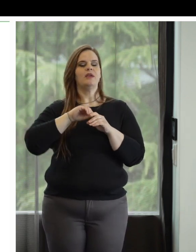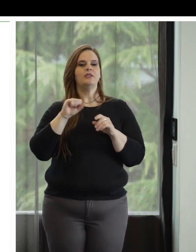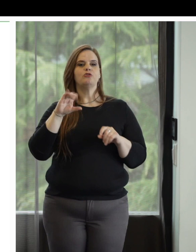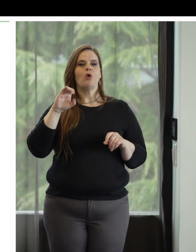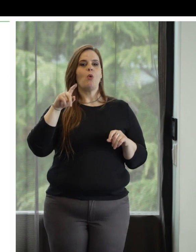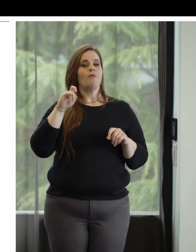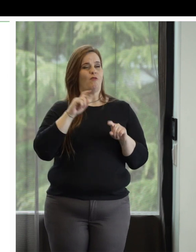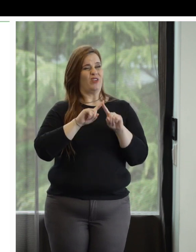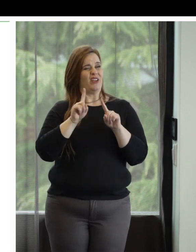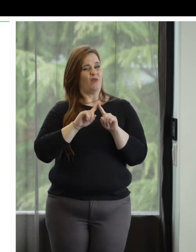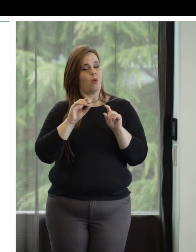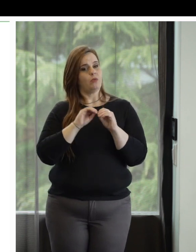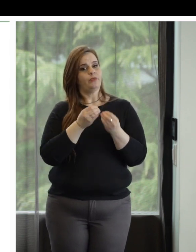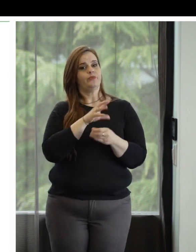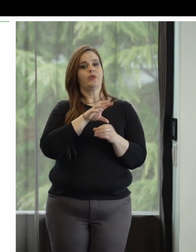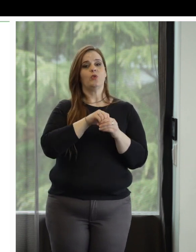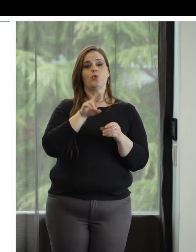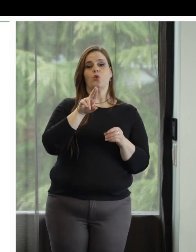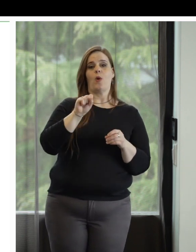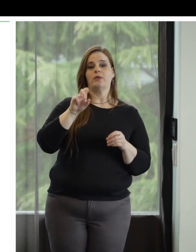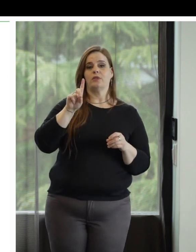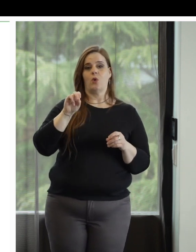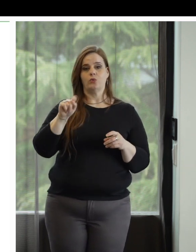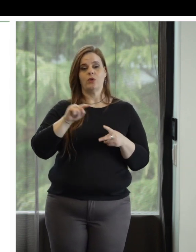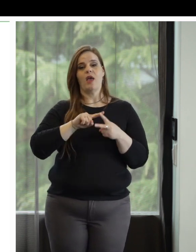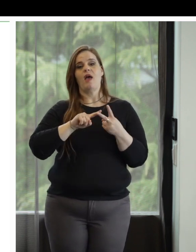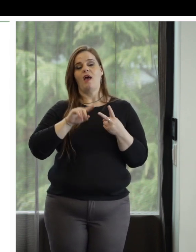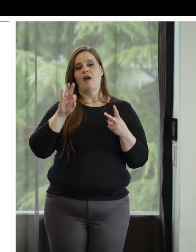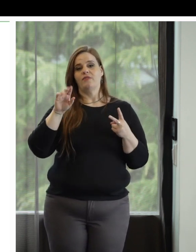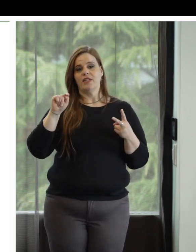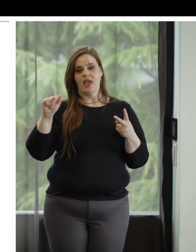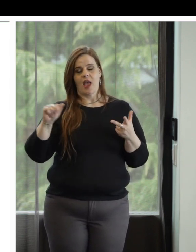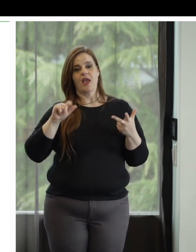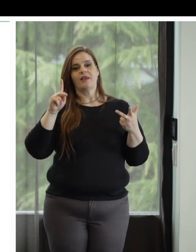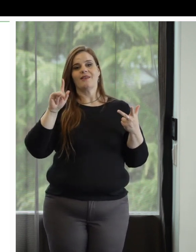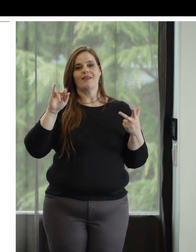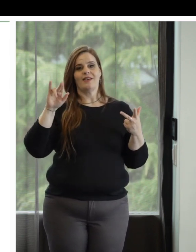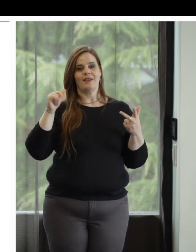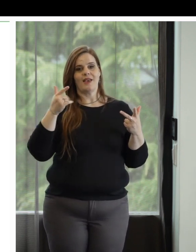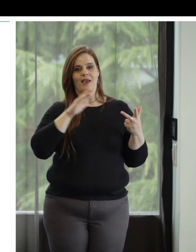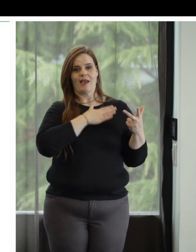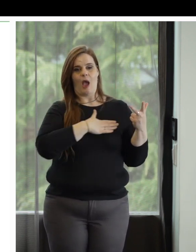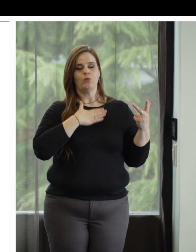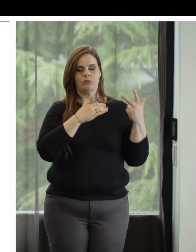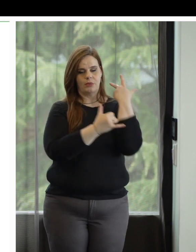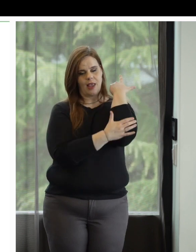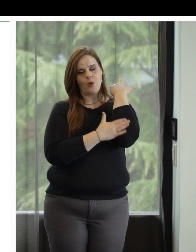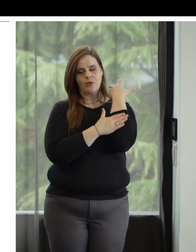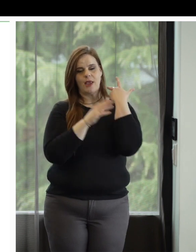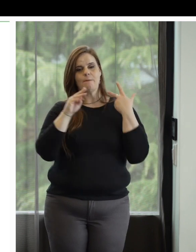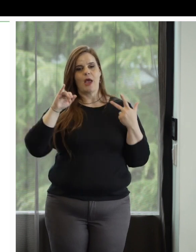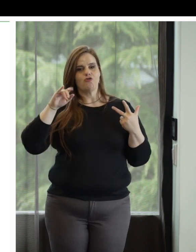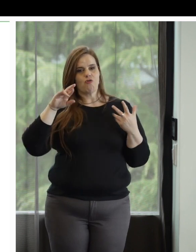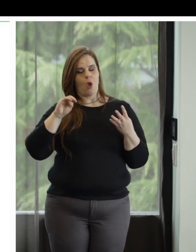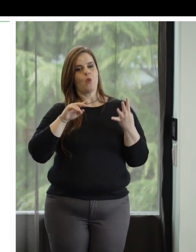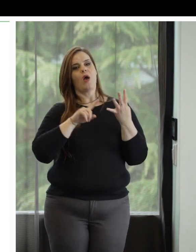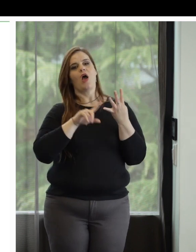including USDOT and FTA King County metro ride -- and